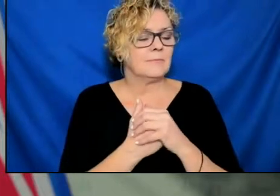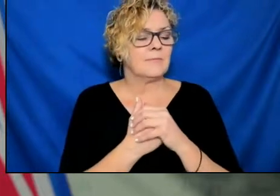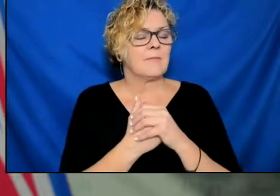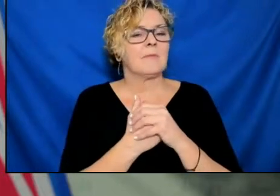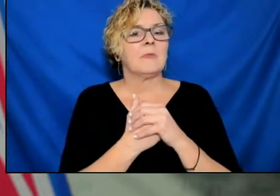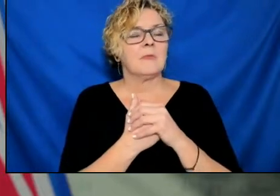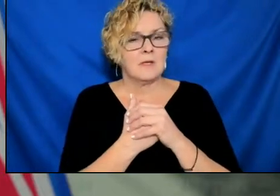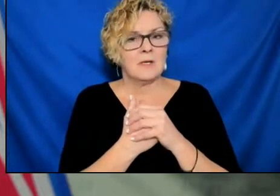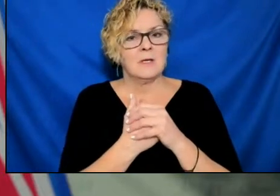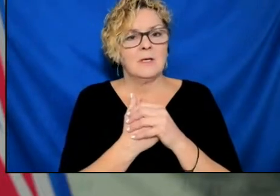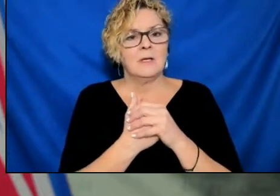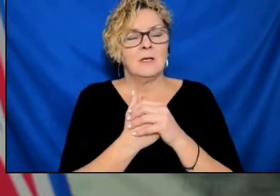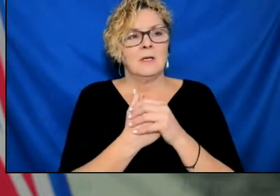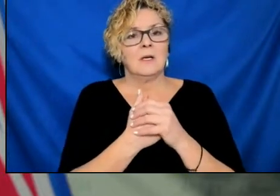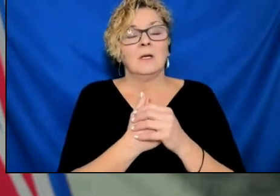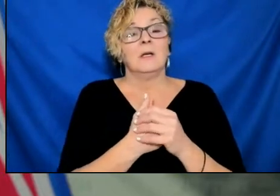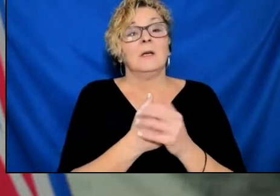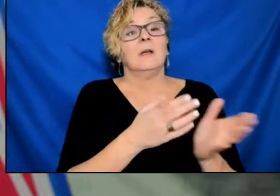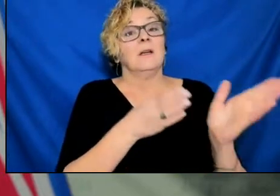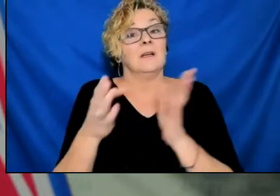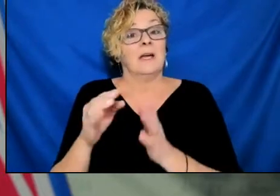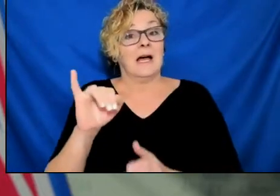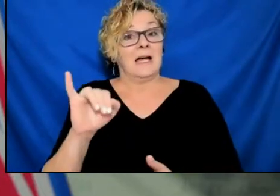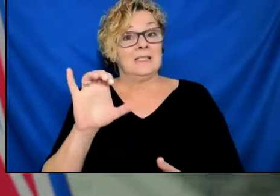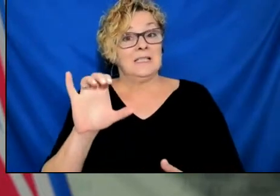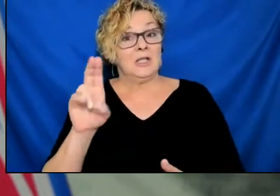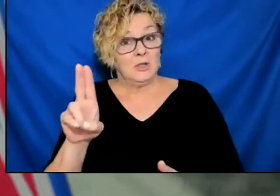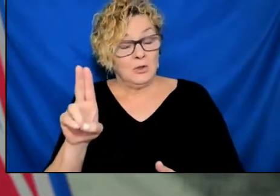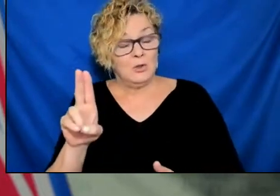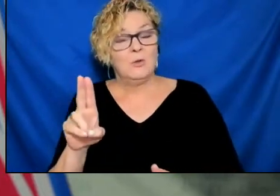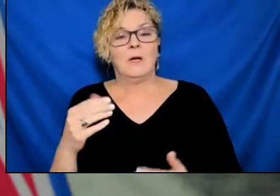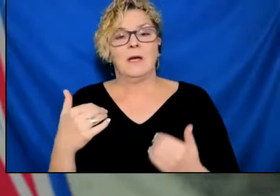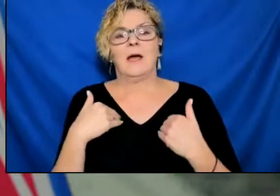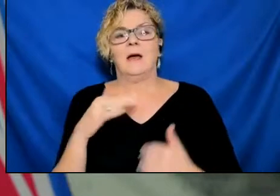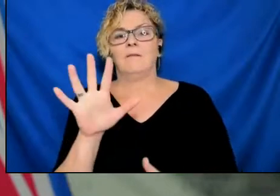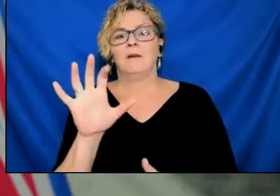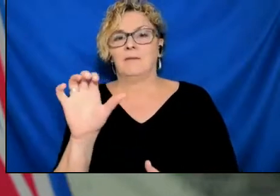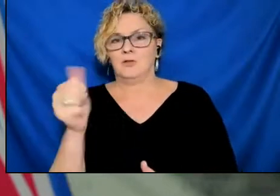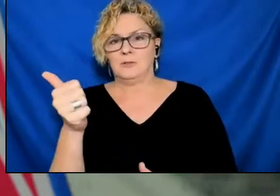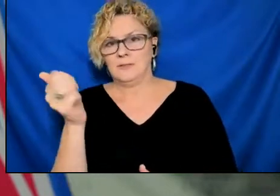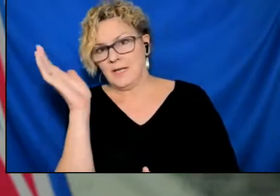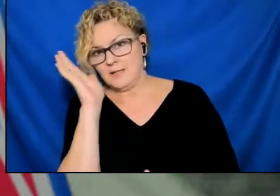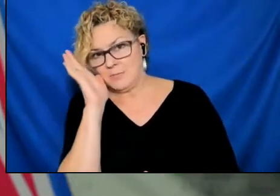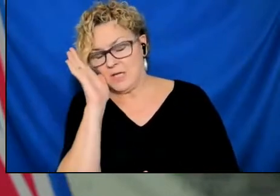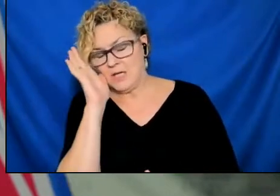and patients who are living and dealing with the Omicron variant of concern.